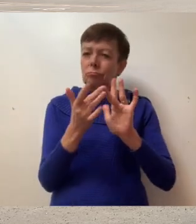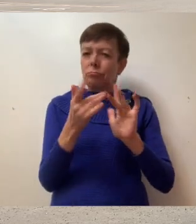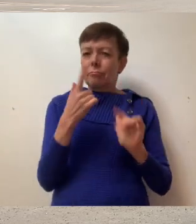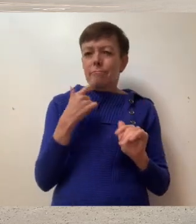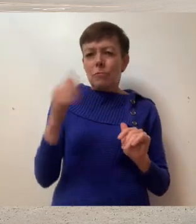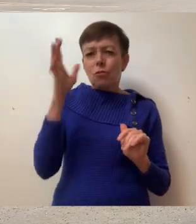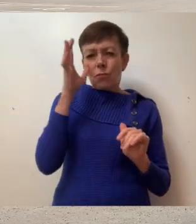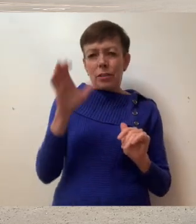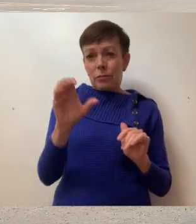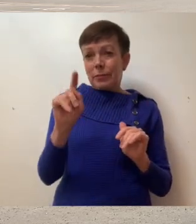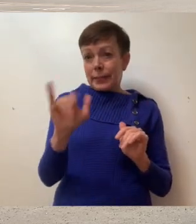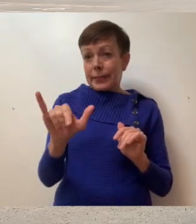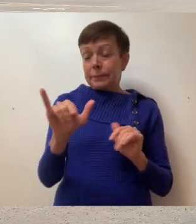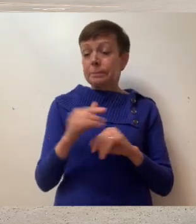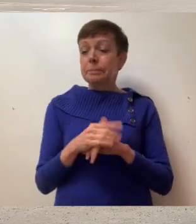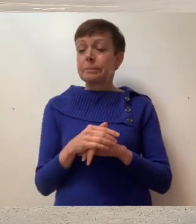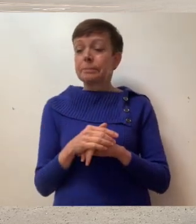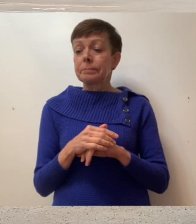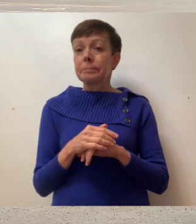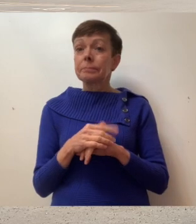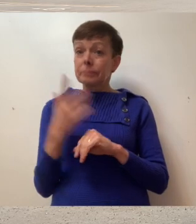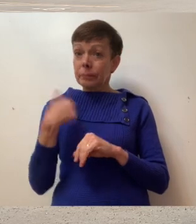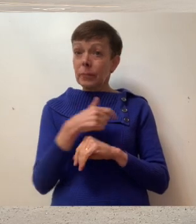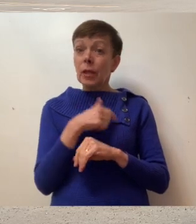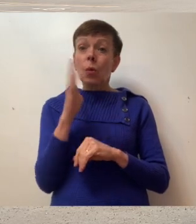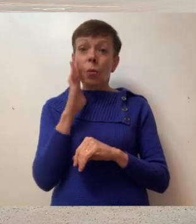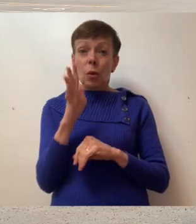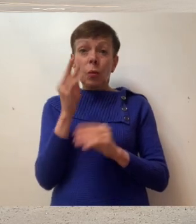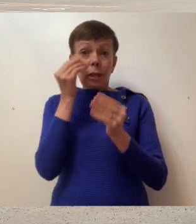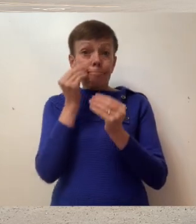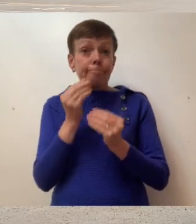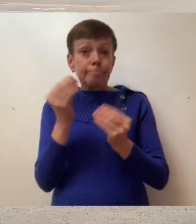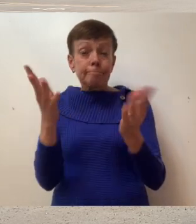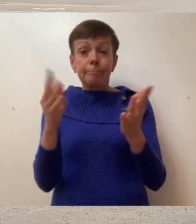We will be reaching out with any potential cancellations in the coming days and weeks